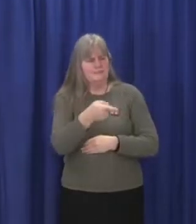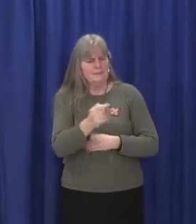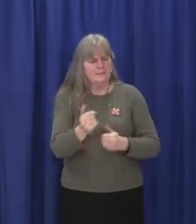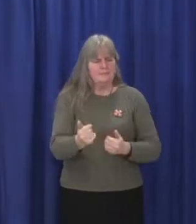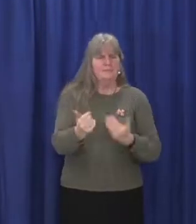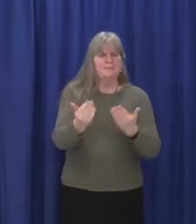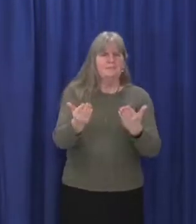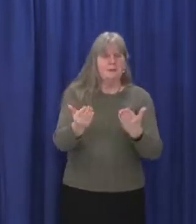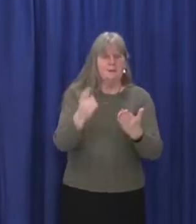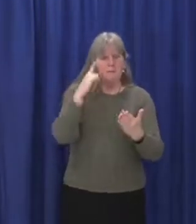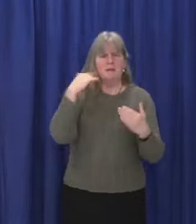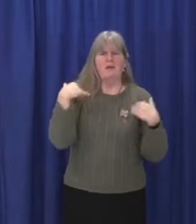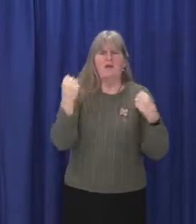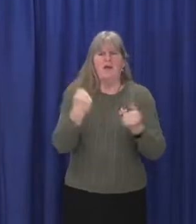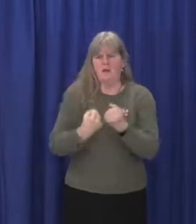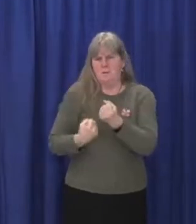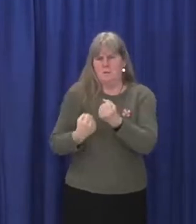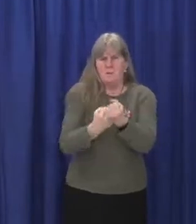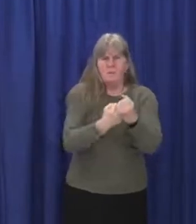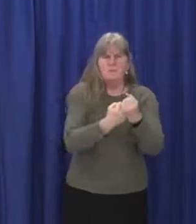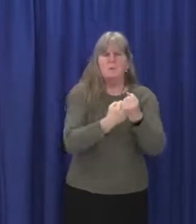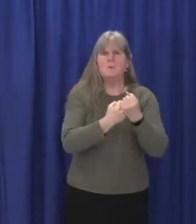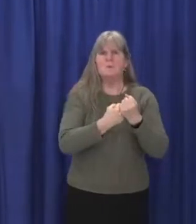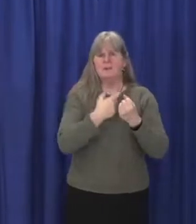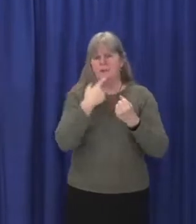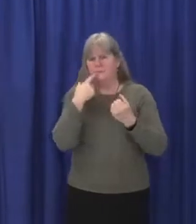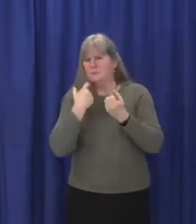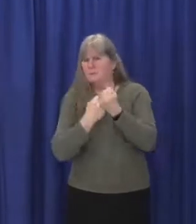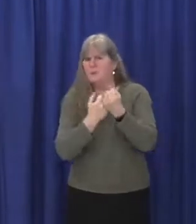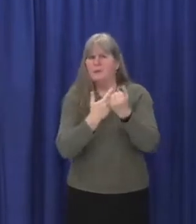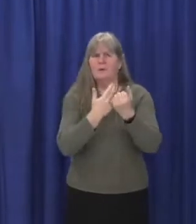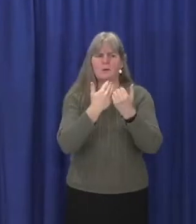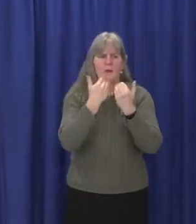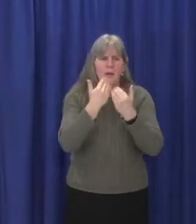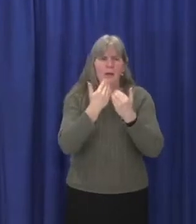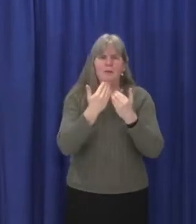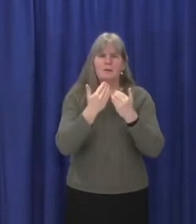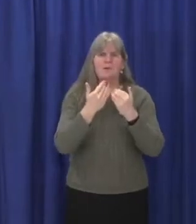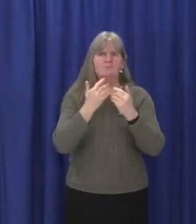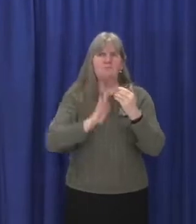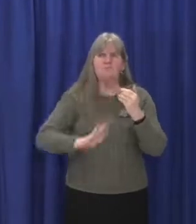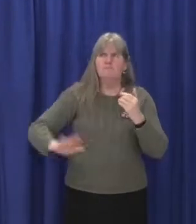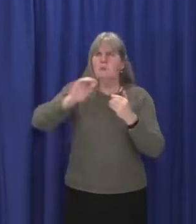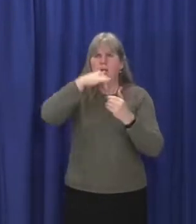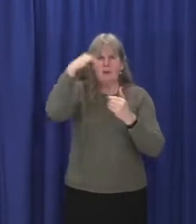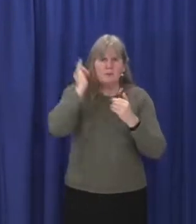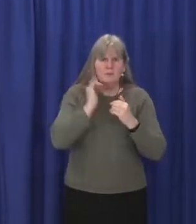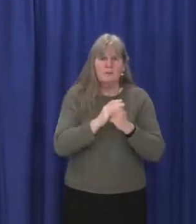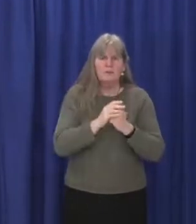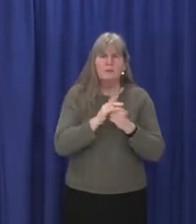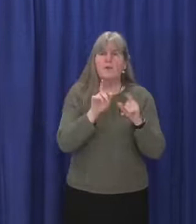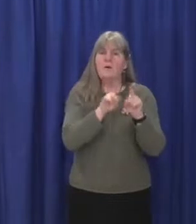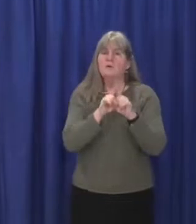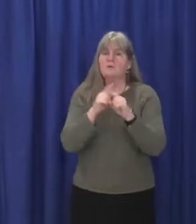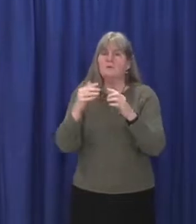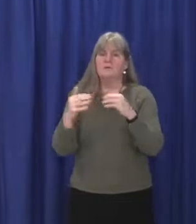mental health, wellness, and addiction supports in our communities, as well as First Nation governments staff